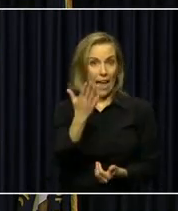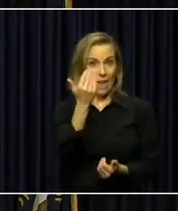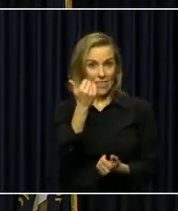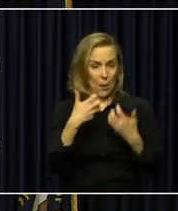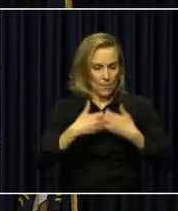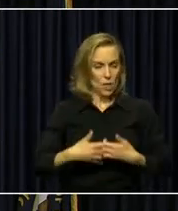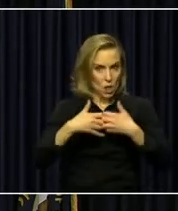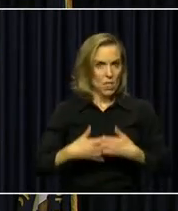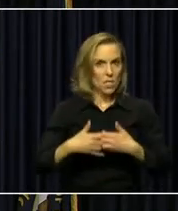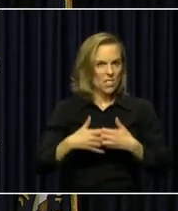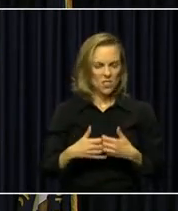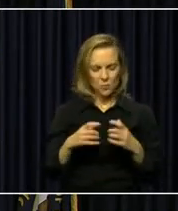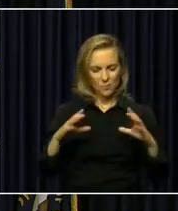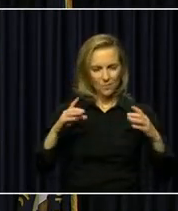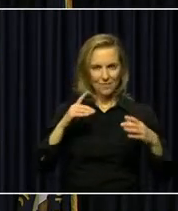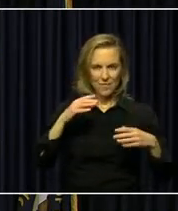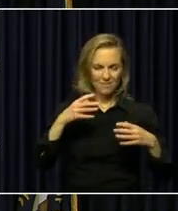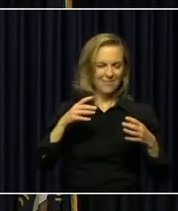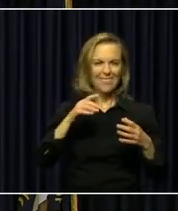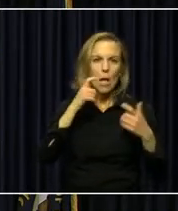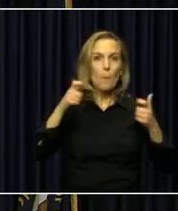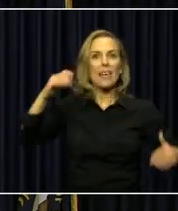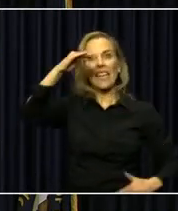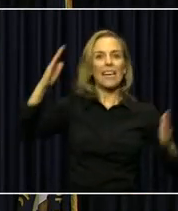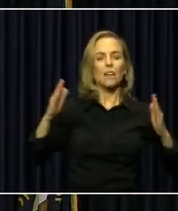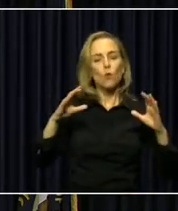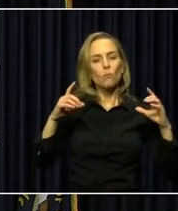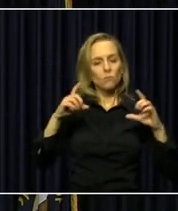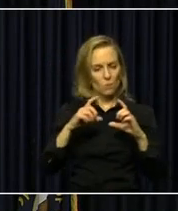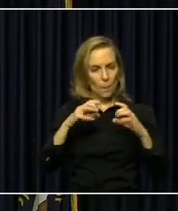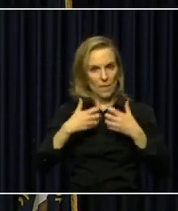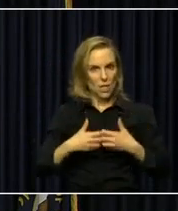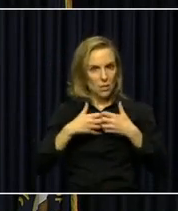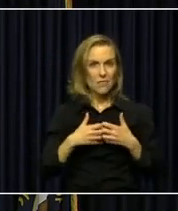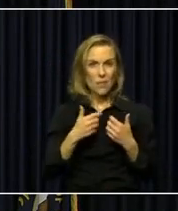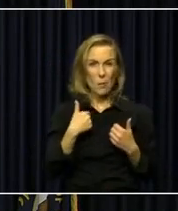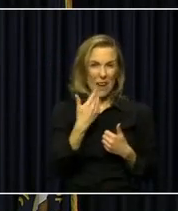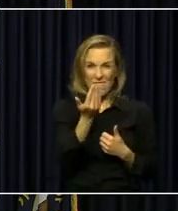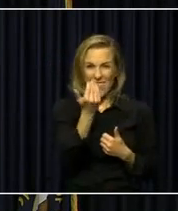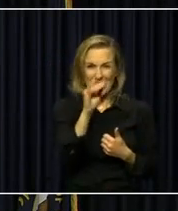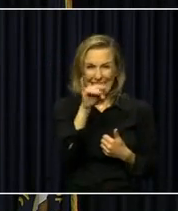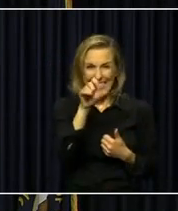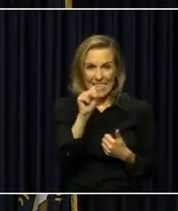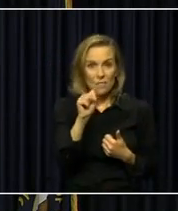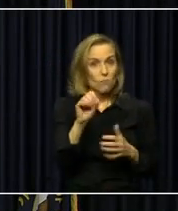SOMEONE HAVING RECOVERED. WE'RE GOING TO NEED TO REACH OUT TO HER AND TALK DIRECTLY AND